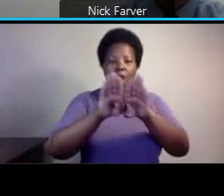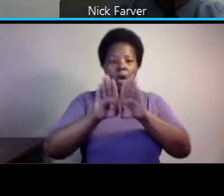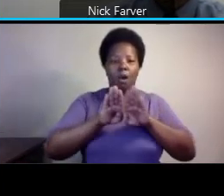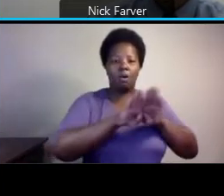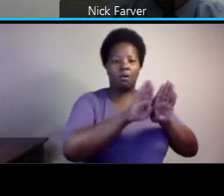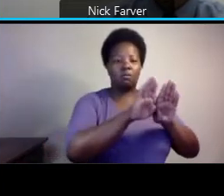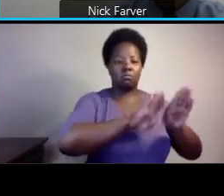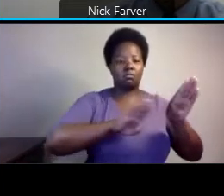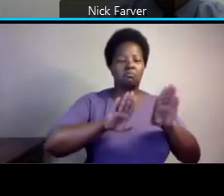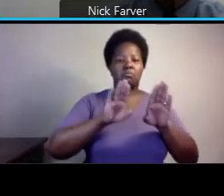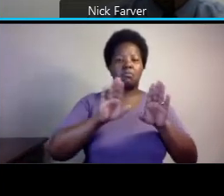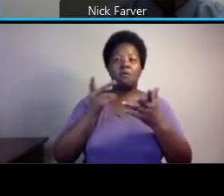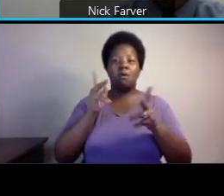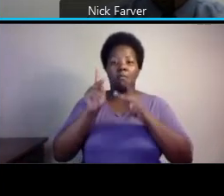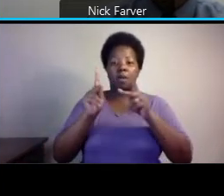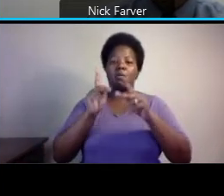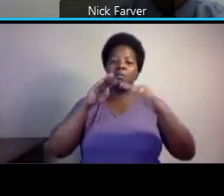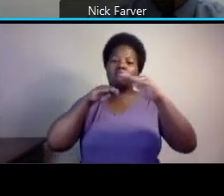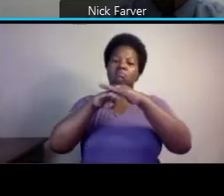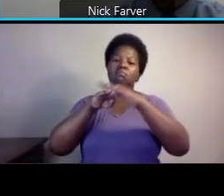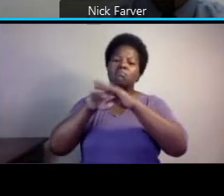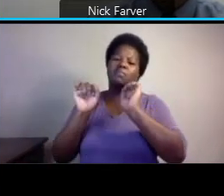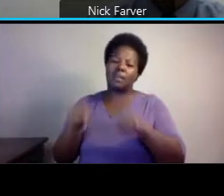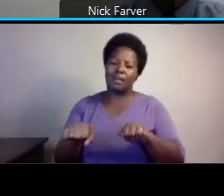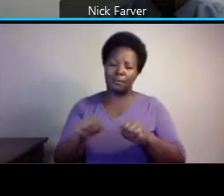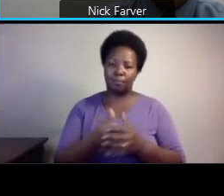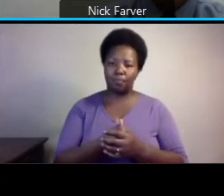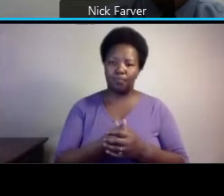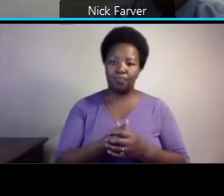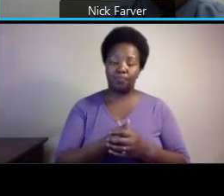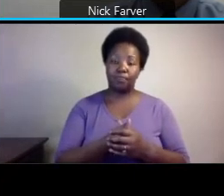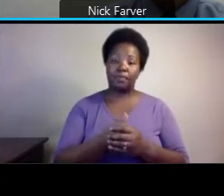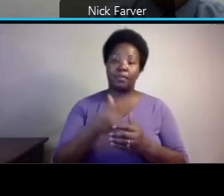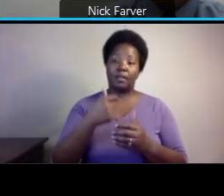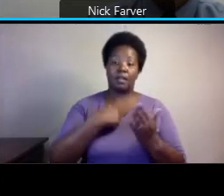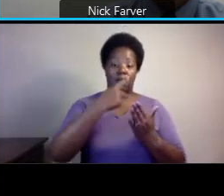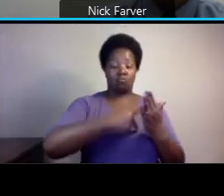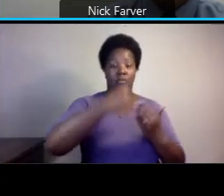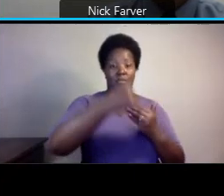and as the project starts you might typically start to see some prep work you might see the